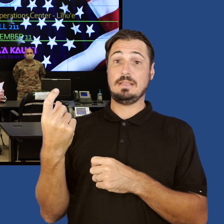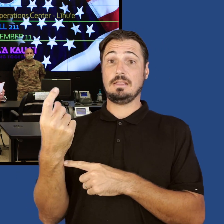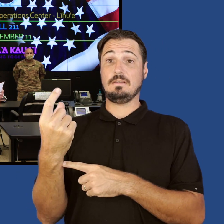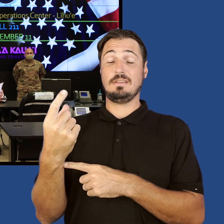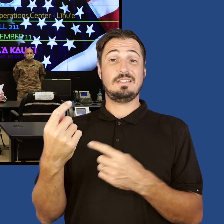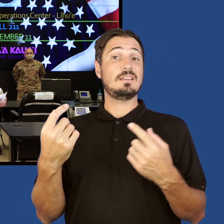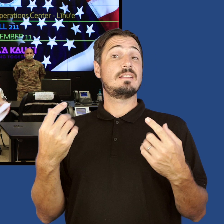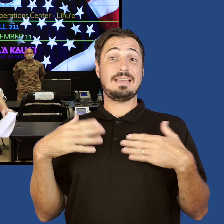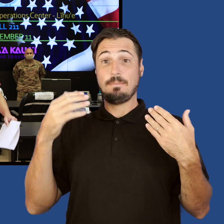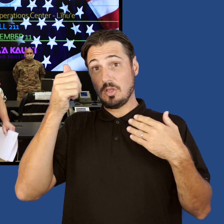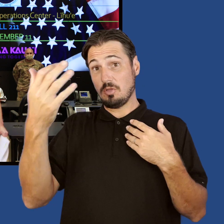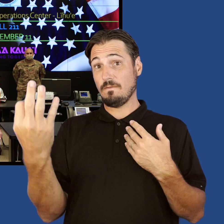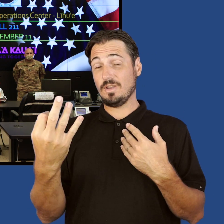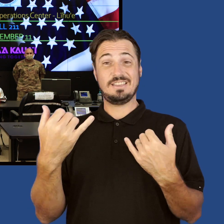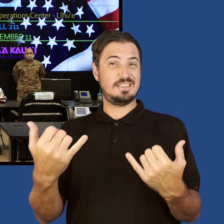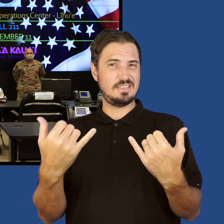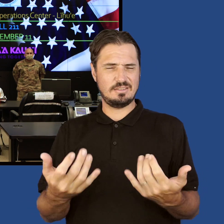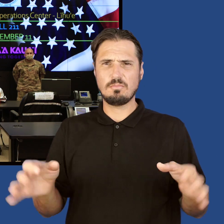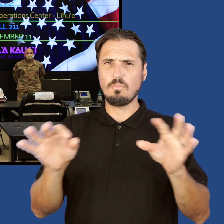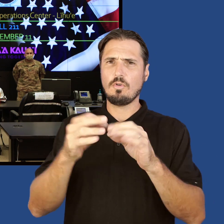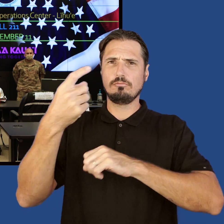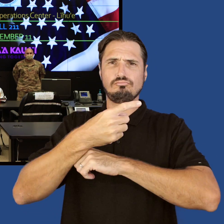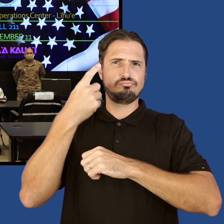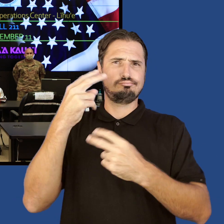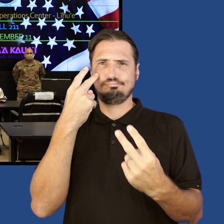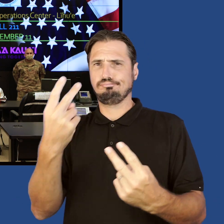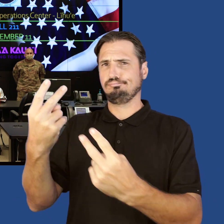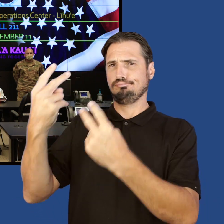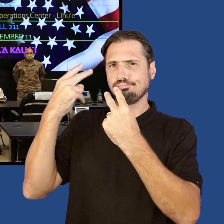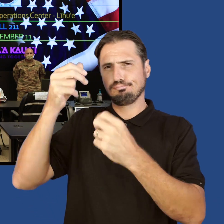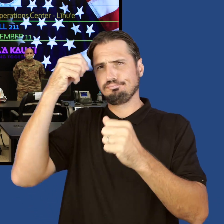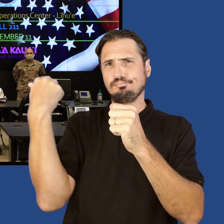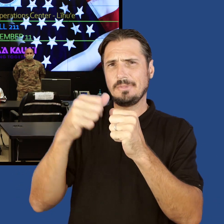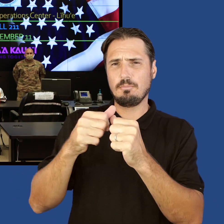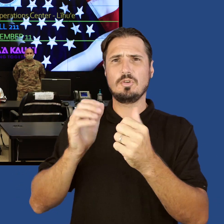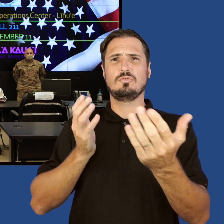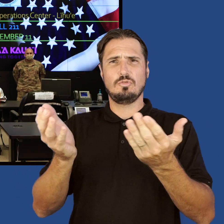Today also happens to be a National Day of Remembrance and Service and Patriot's Day.